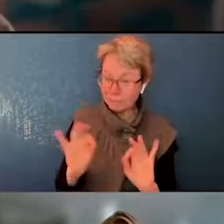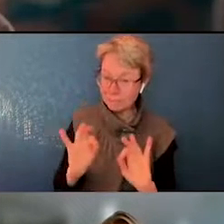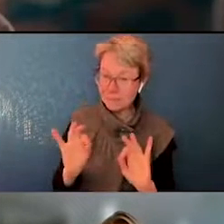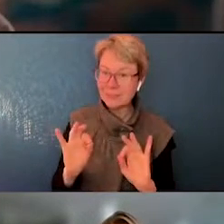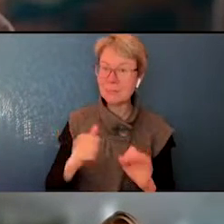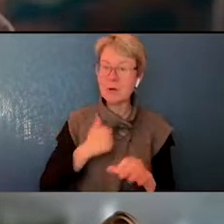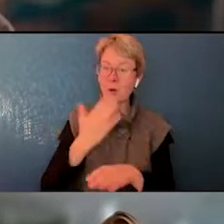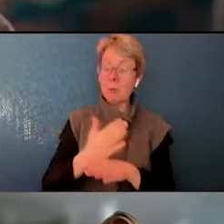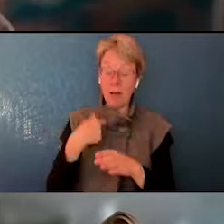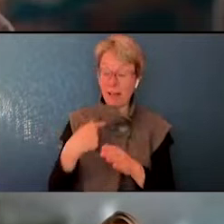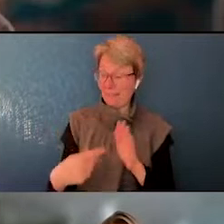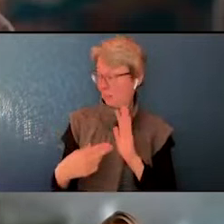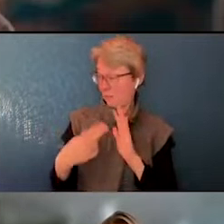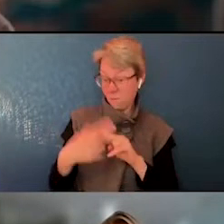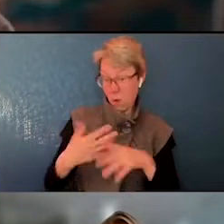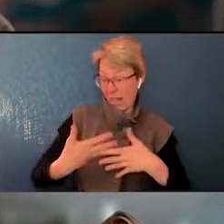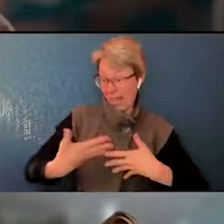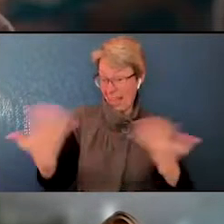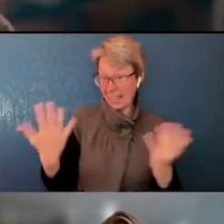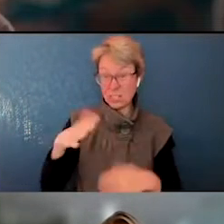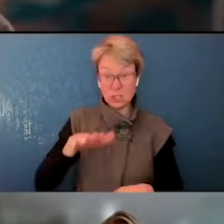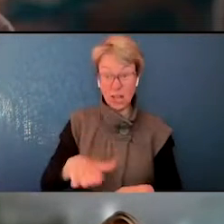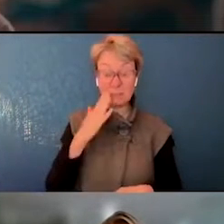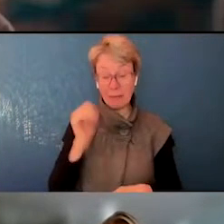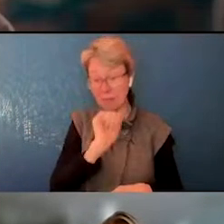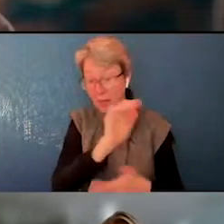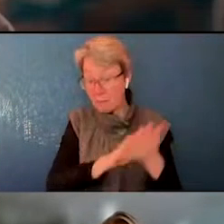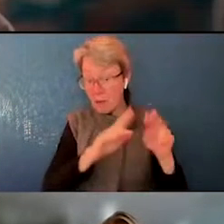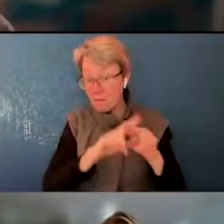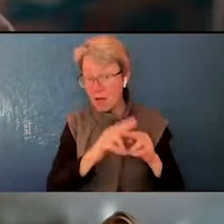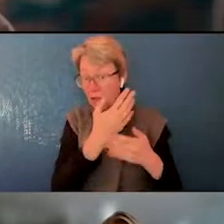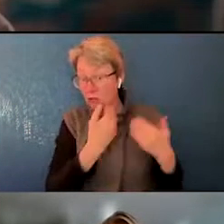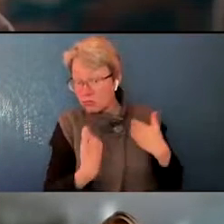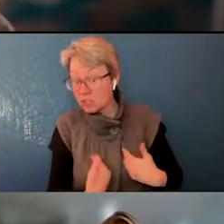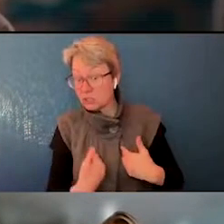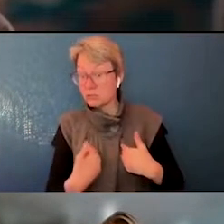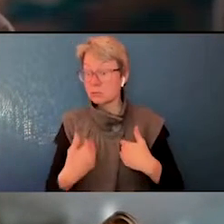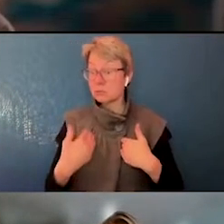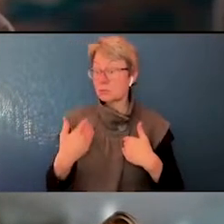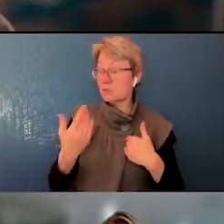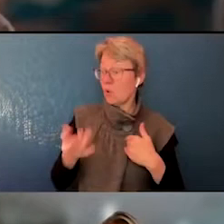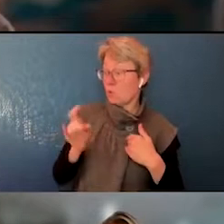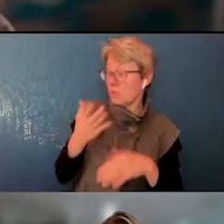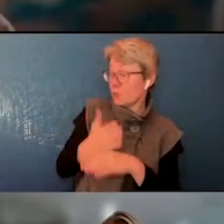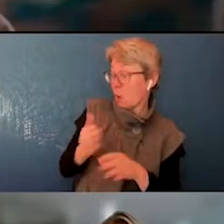can represent all children from all walks of life uh and a lot of them all of them are not po losers